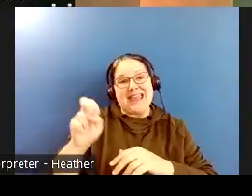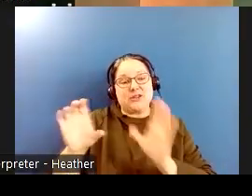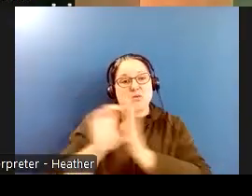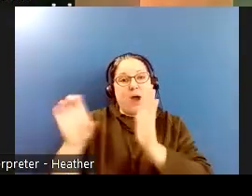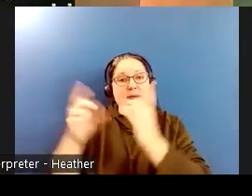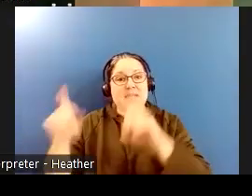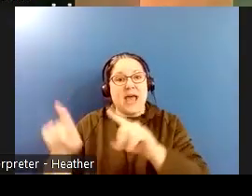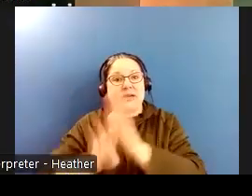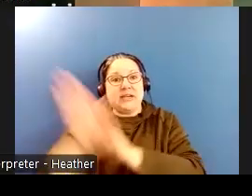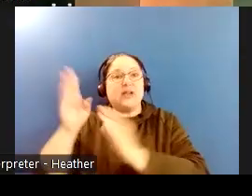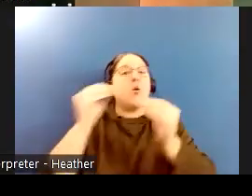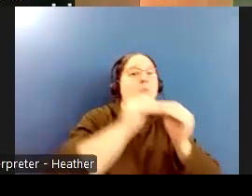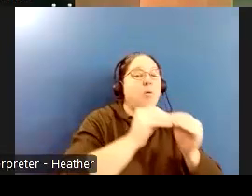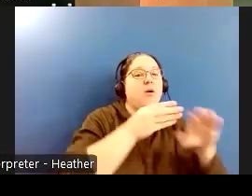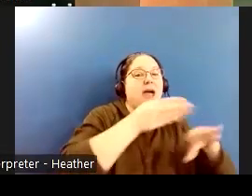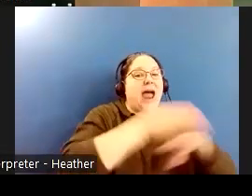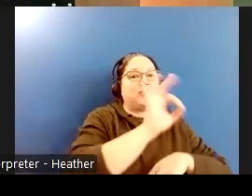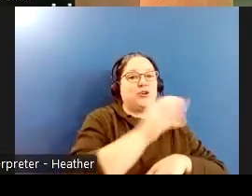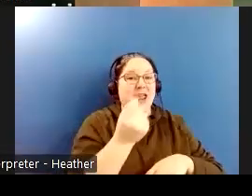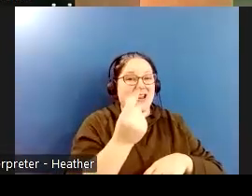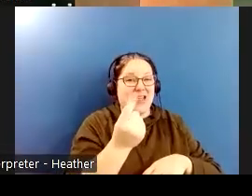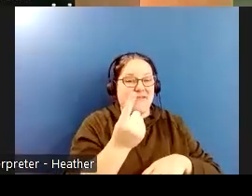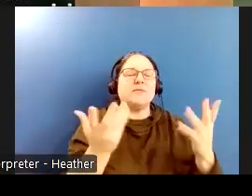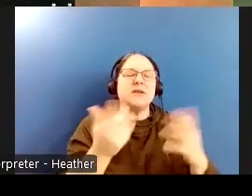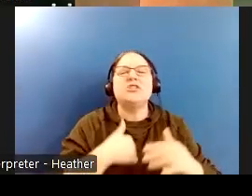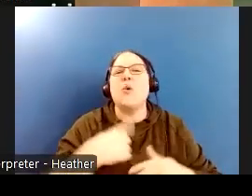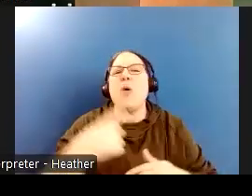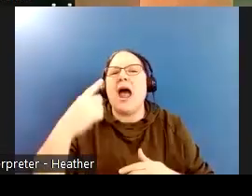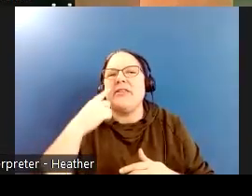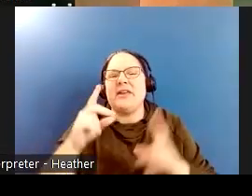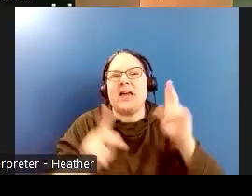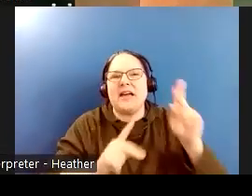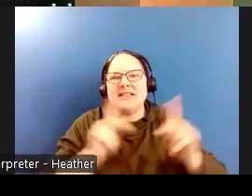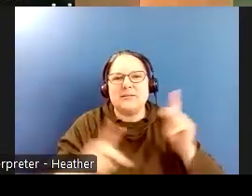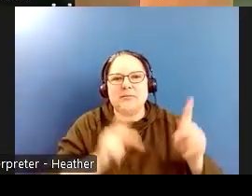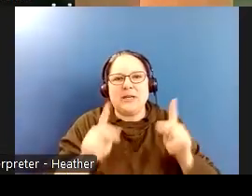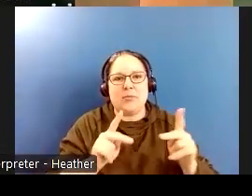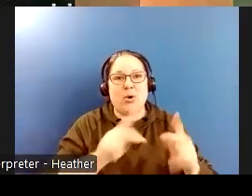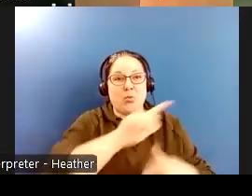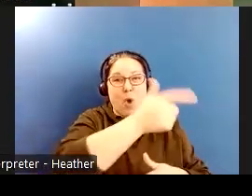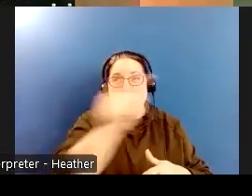I bet that as these folks are rotating on this service, they may actually experience